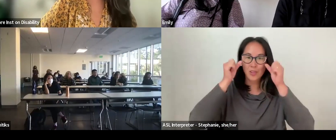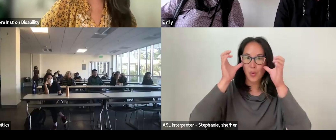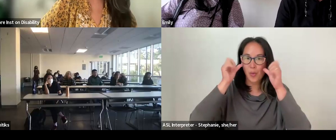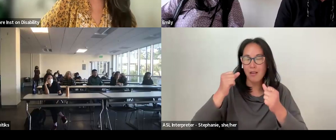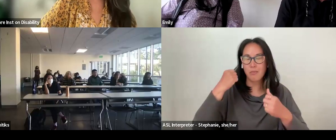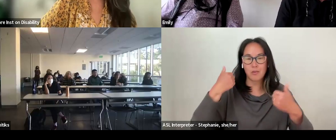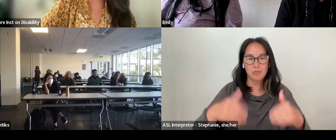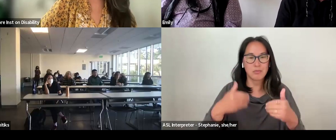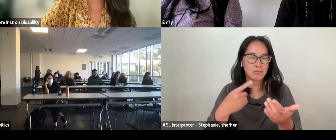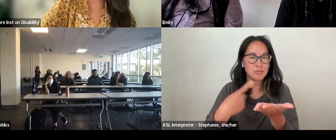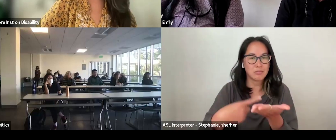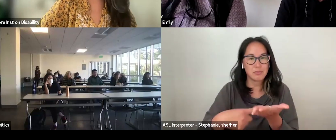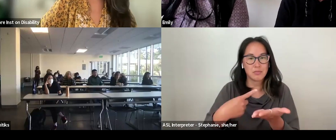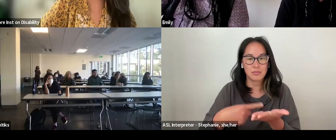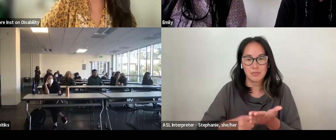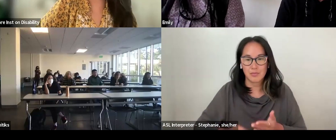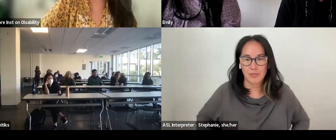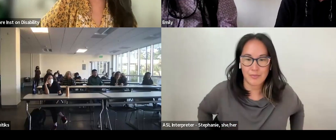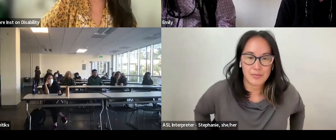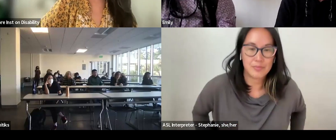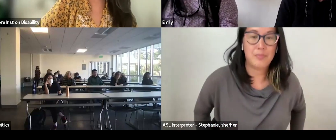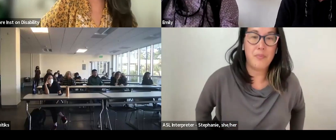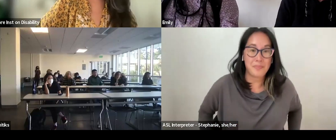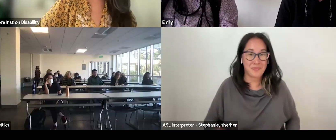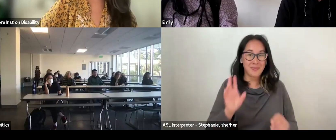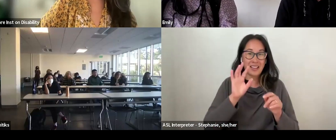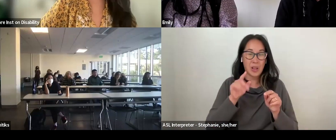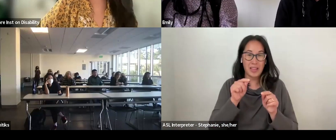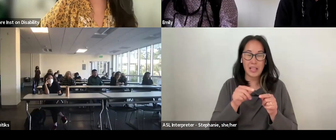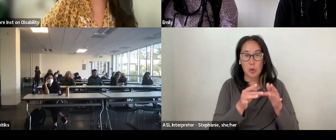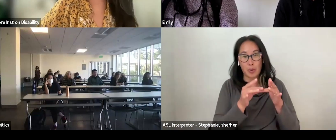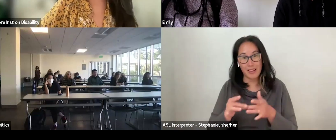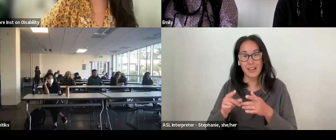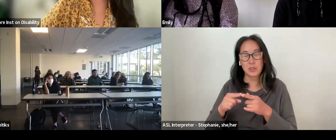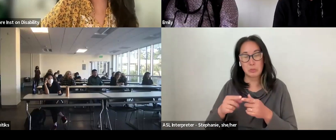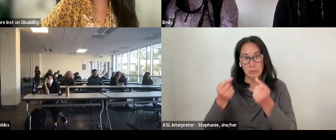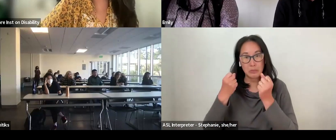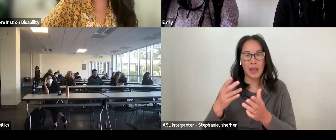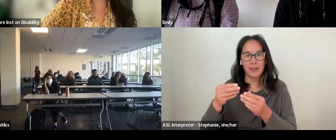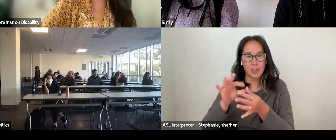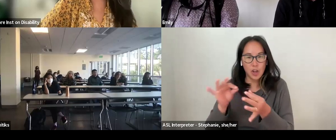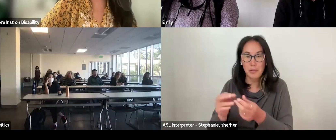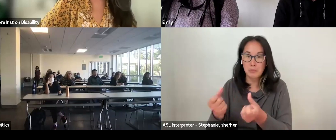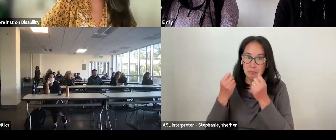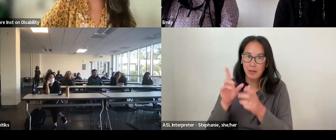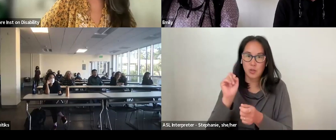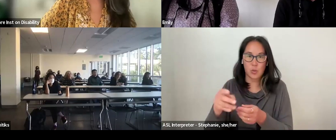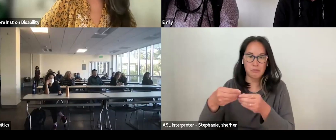It has resulted in a lot of questions and comments in our virtual webinar.